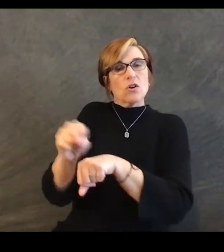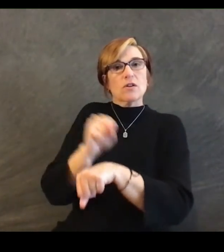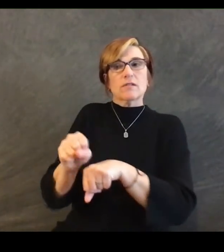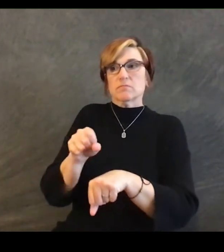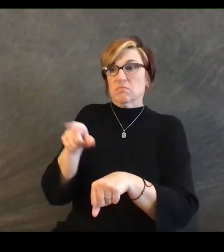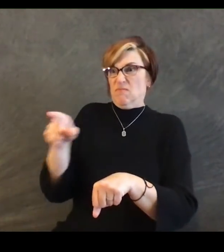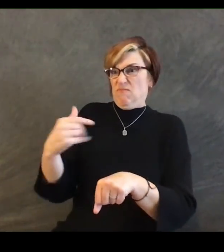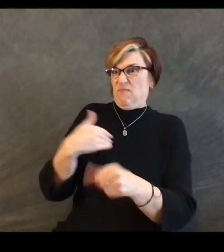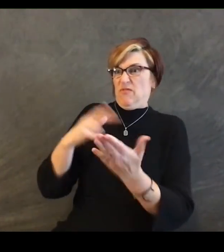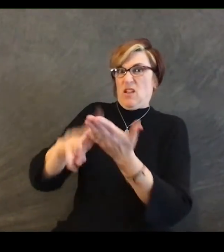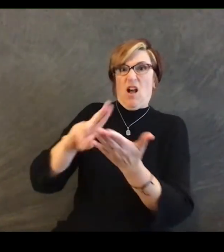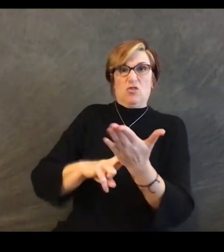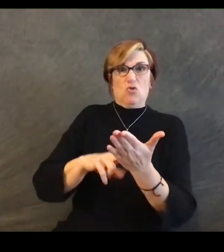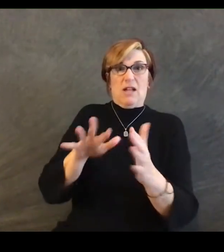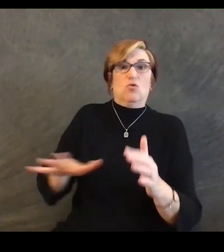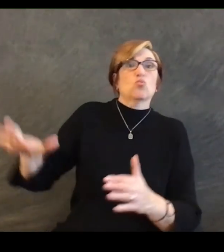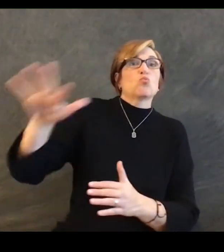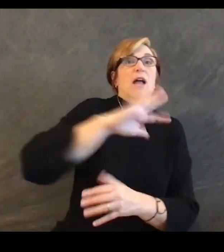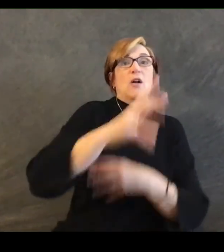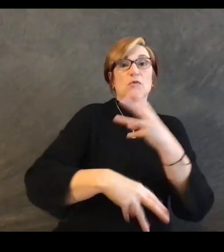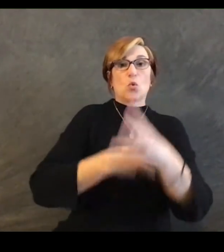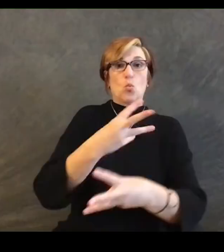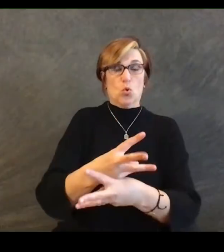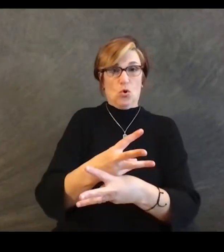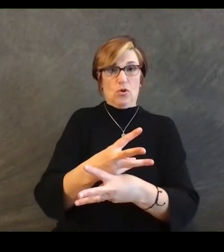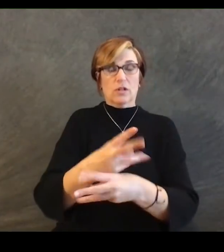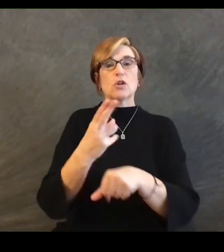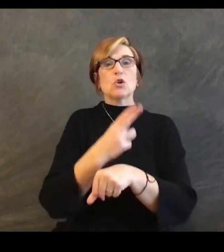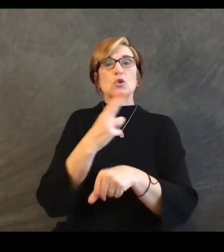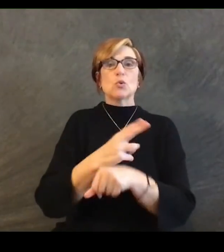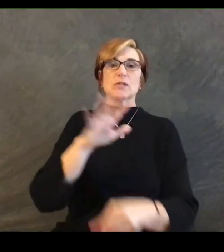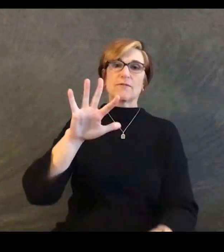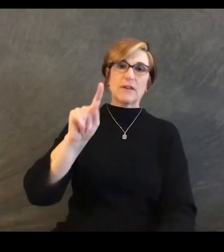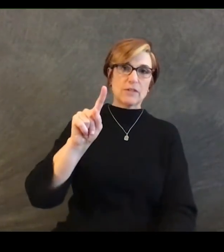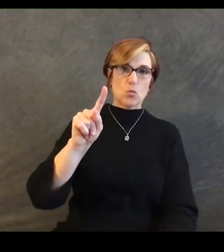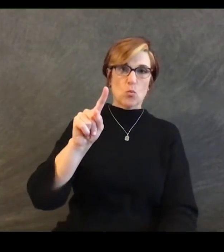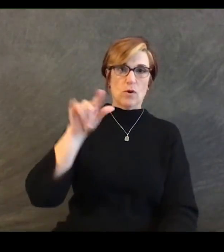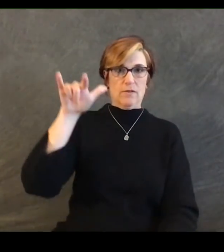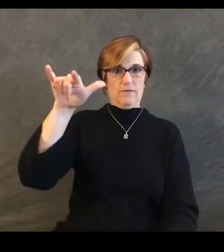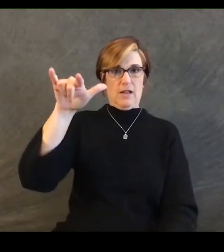with now more than 51 flights will be bringing vital medical supplies on the